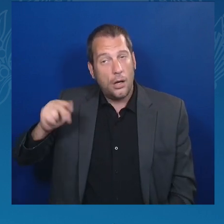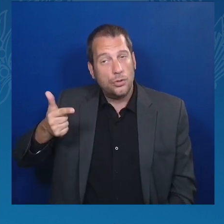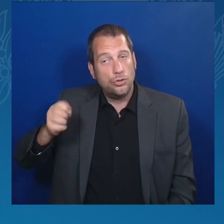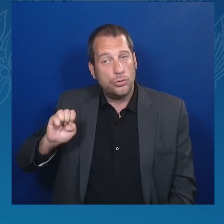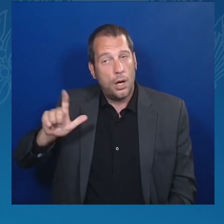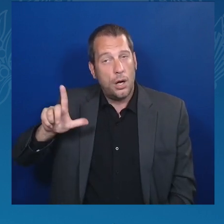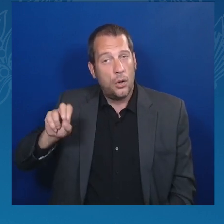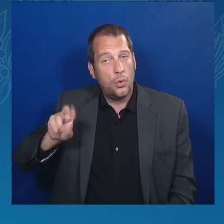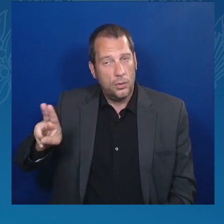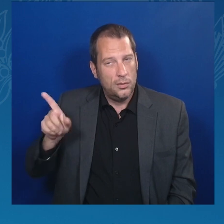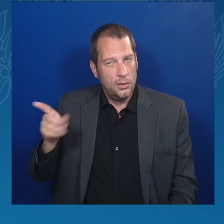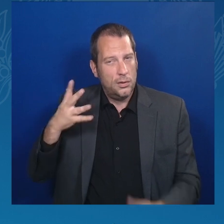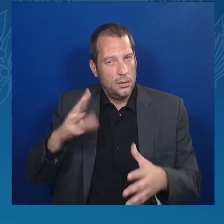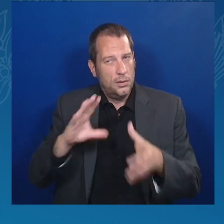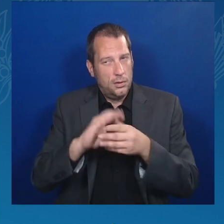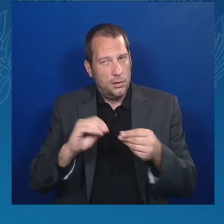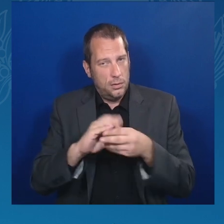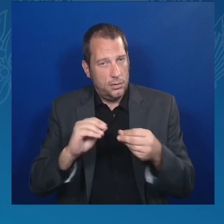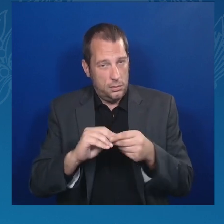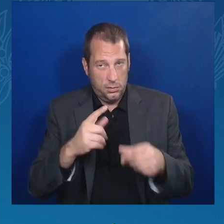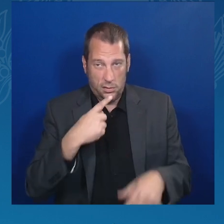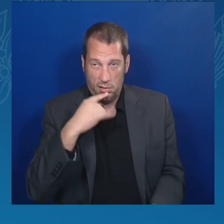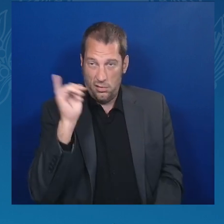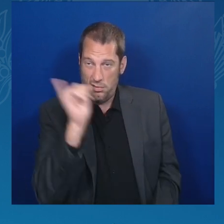She said, "When someone tells you who they are,